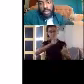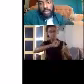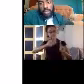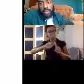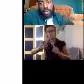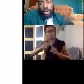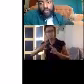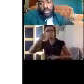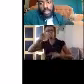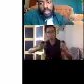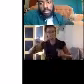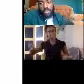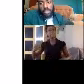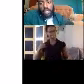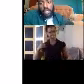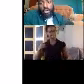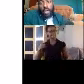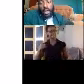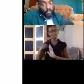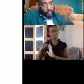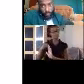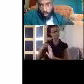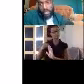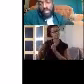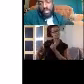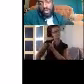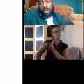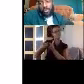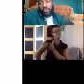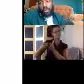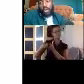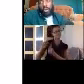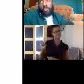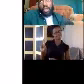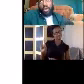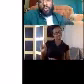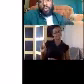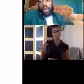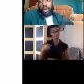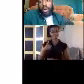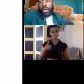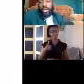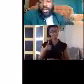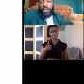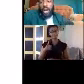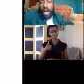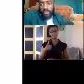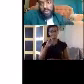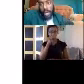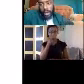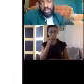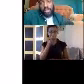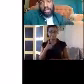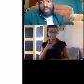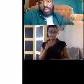I think oftentimes, and I've fallen into this trap as well, where you have to actually still